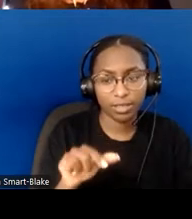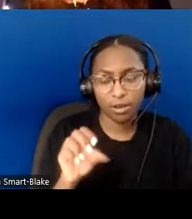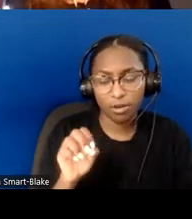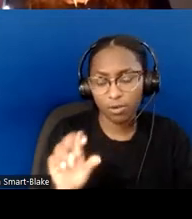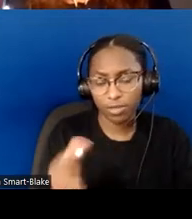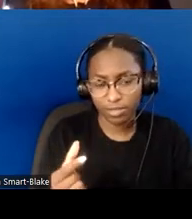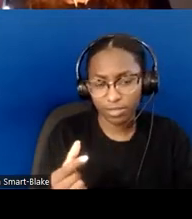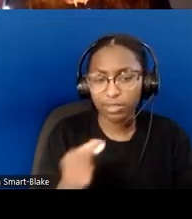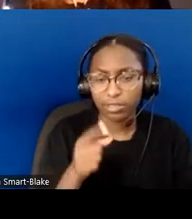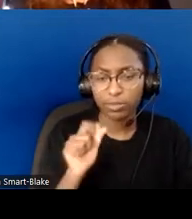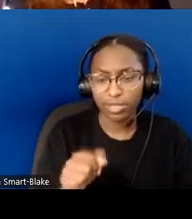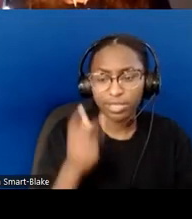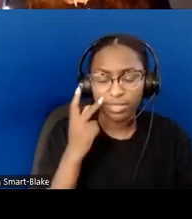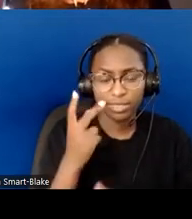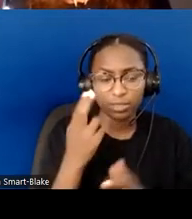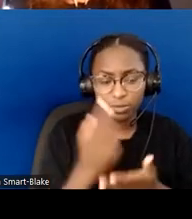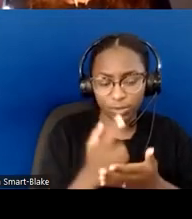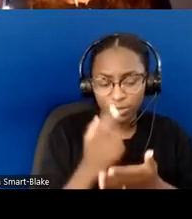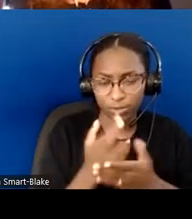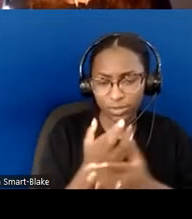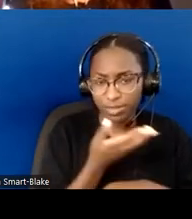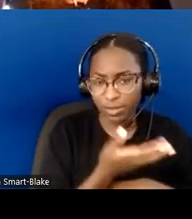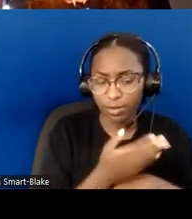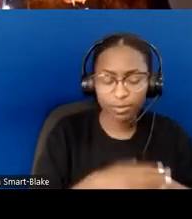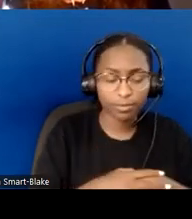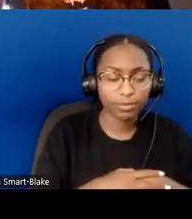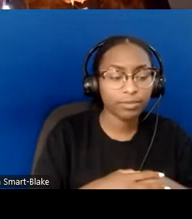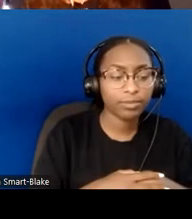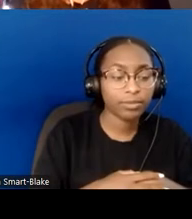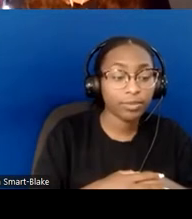Information@umcdmc.org goes directly to me.